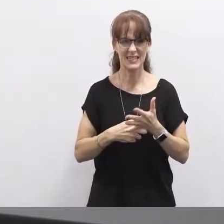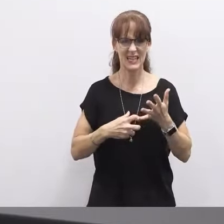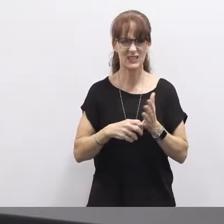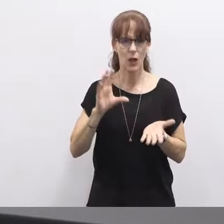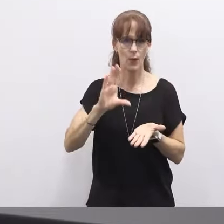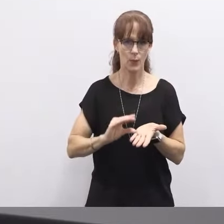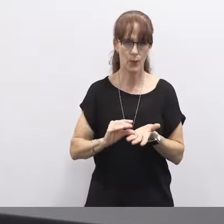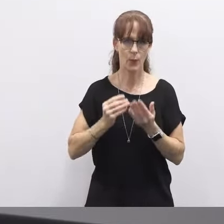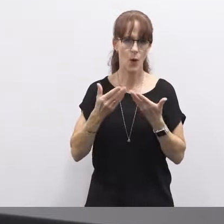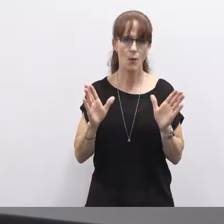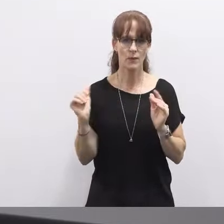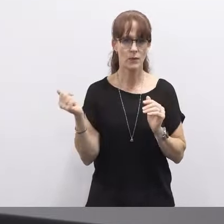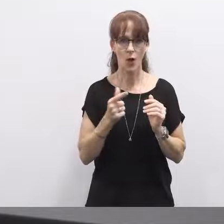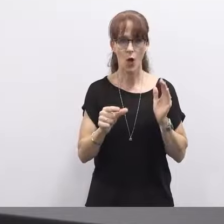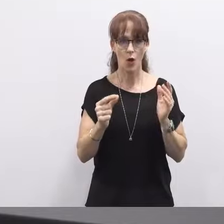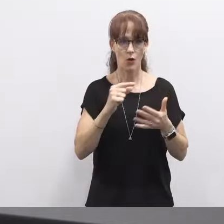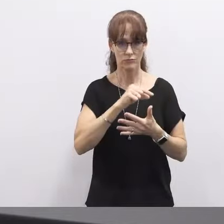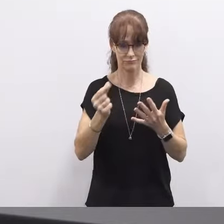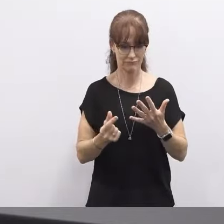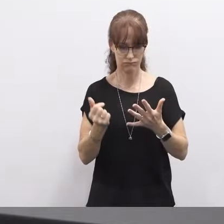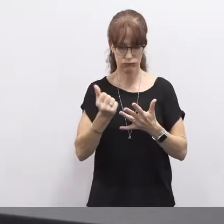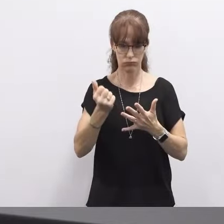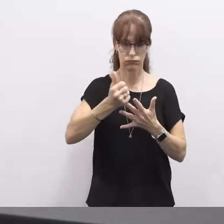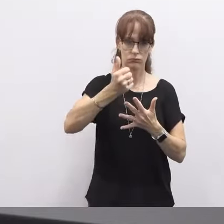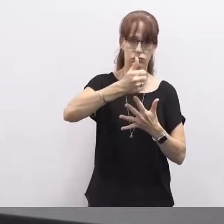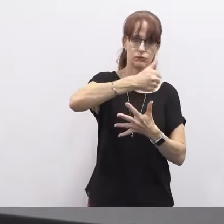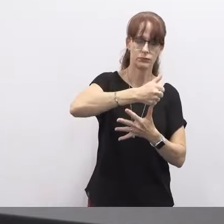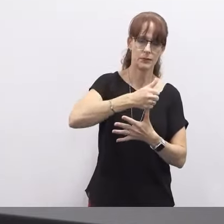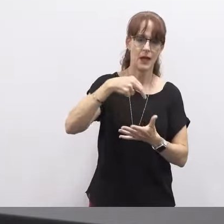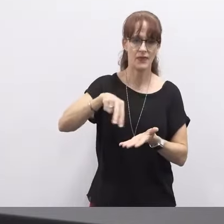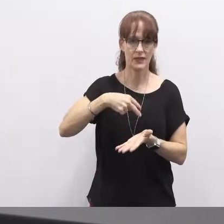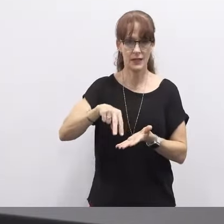and they're open to all grades. at the dance, we were able to have it outside.